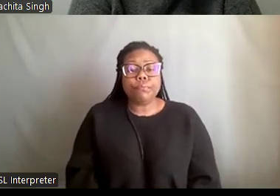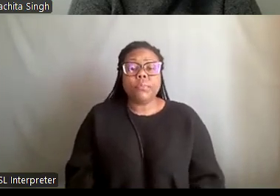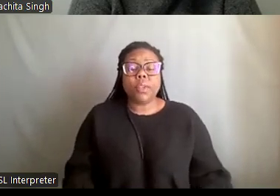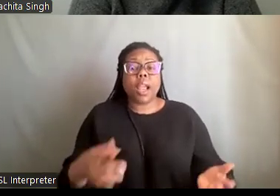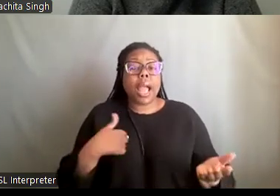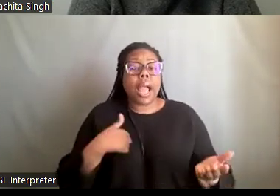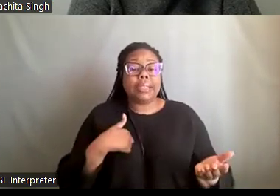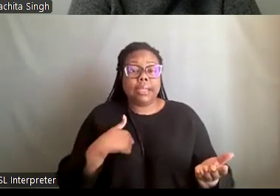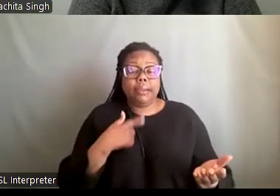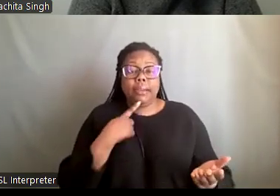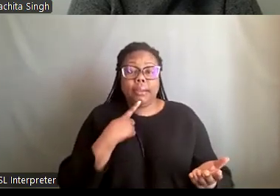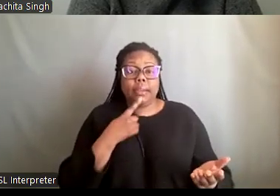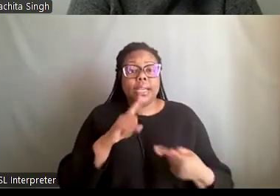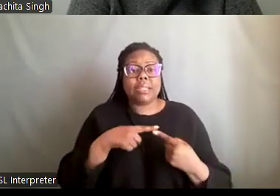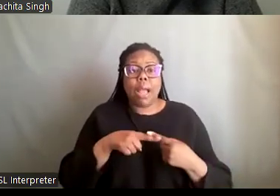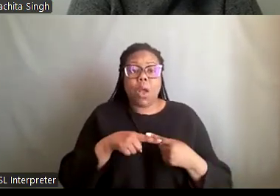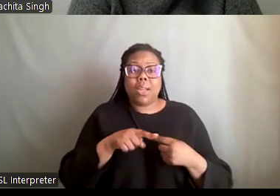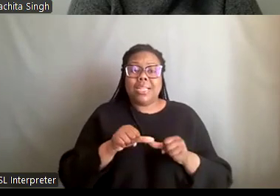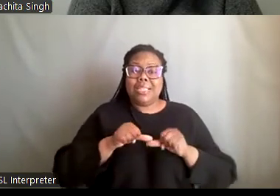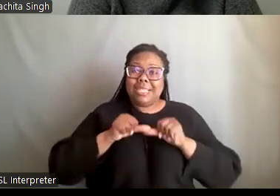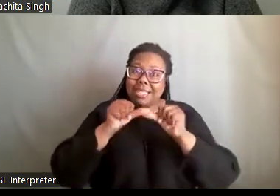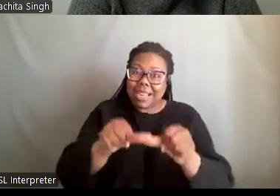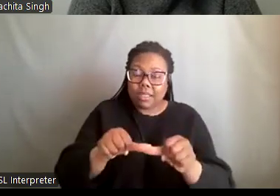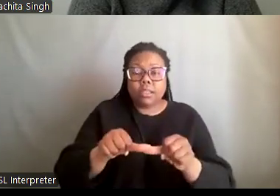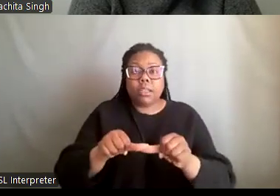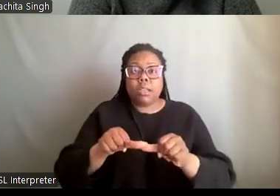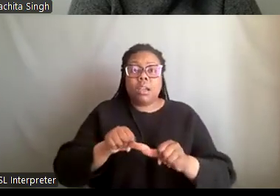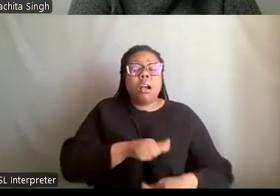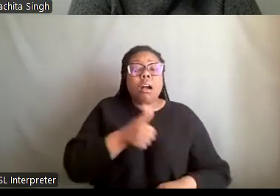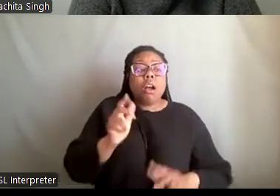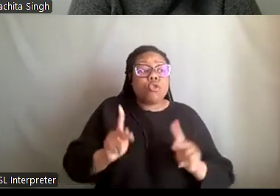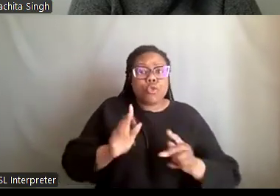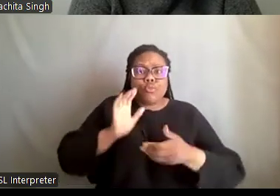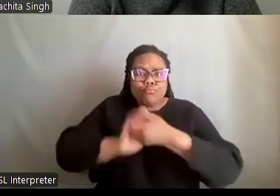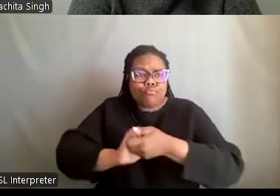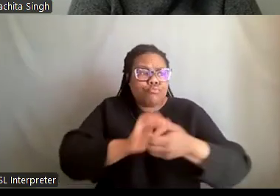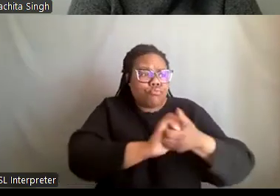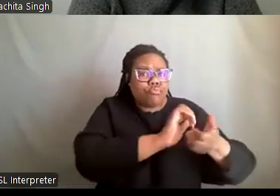I say it's about occupation sustained. I say it's about